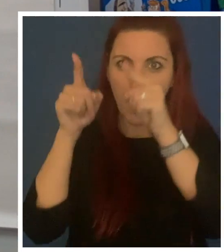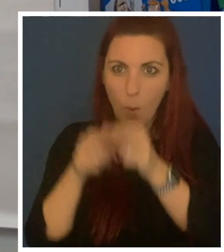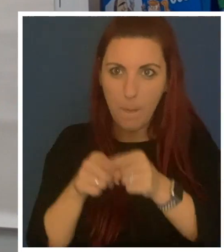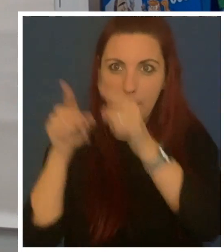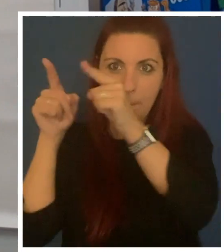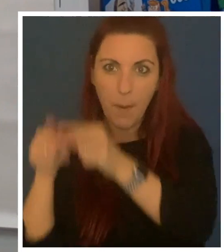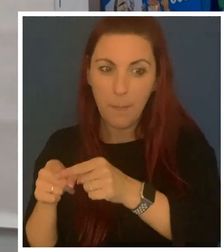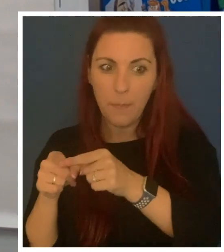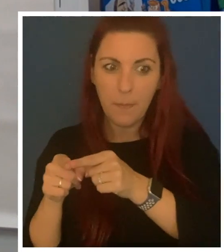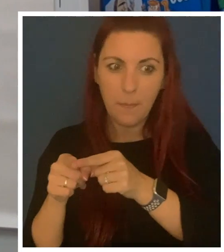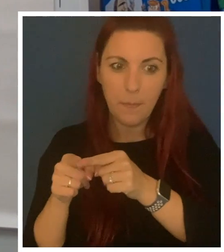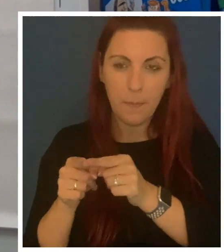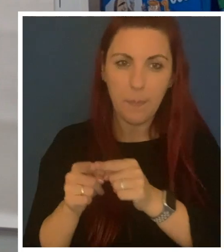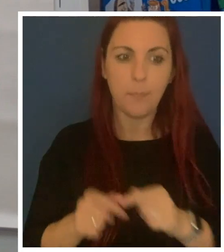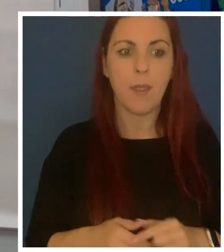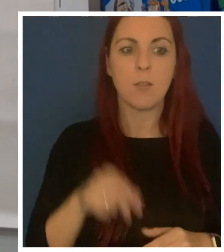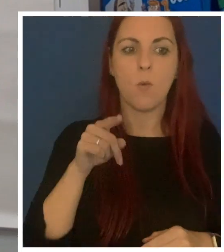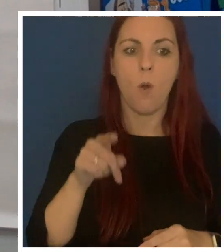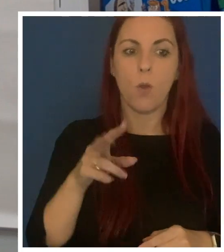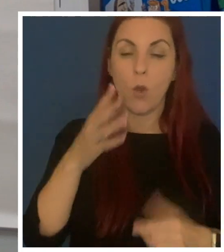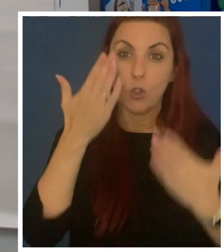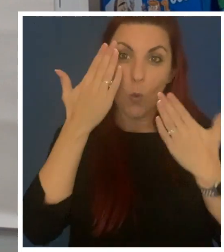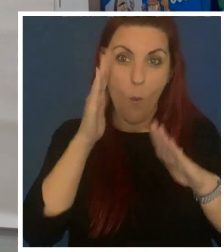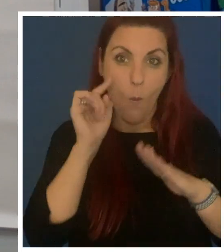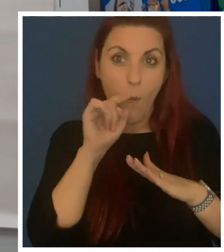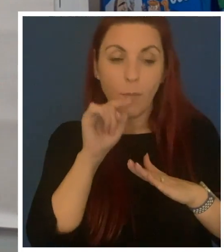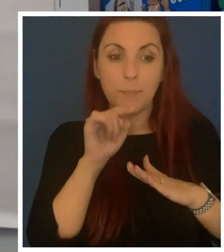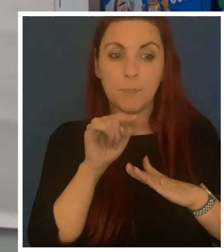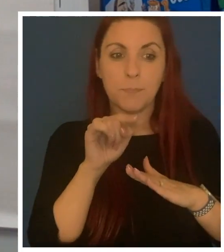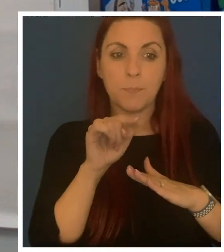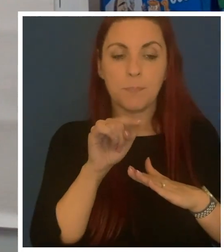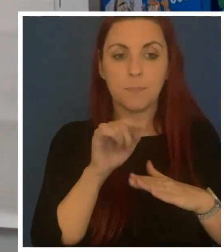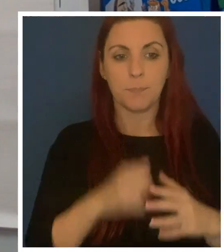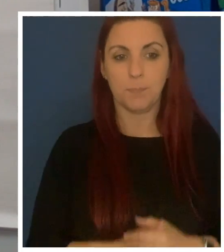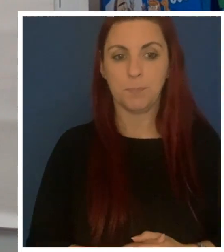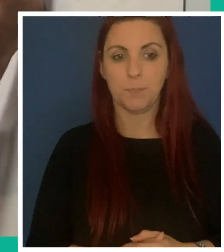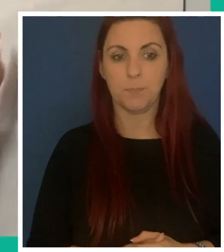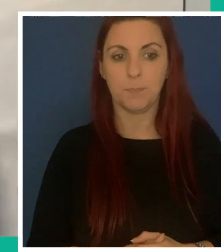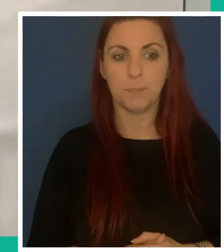do, so we're going to do her triangular shaped teeth just by doing little cone